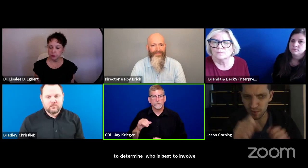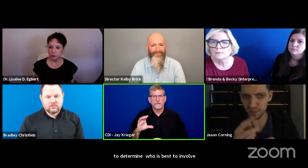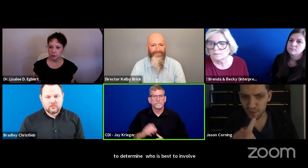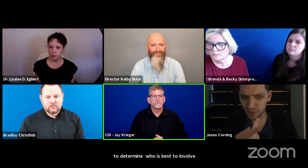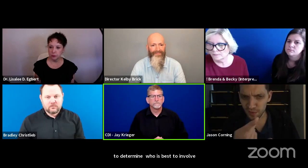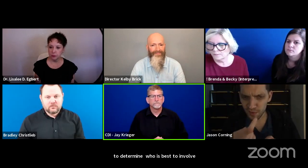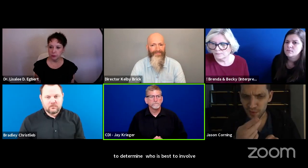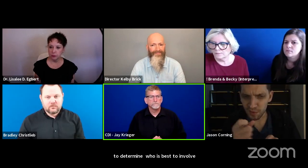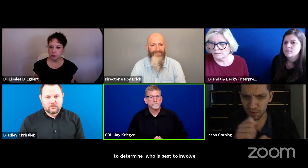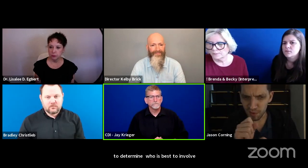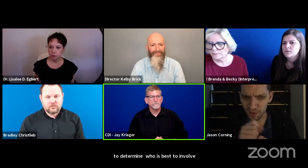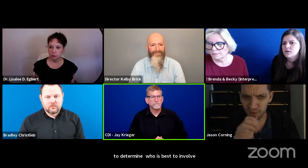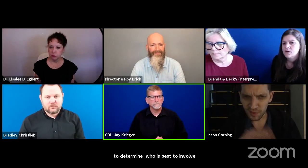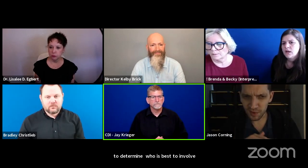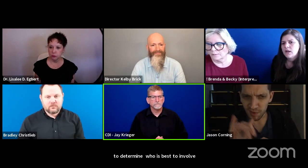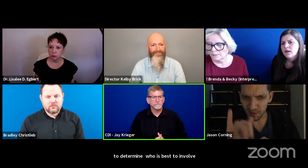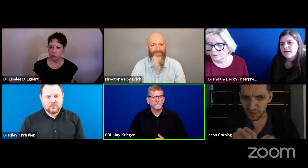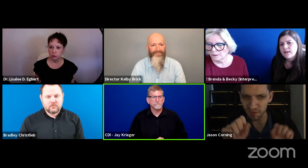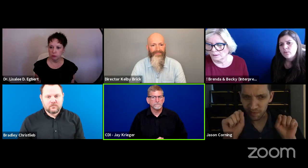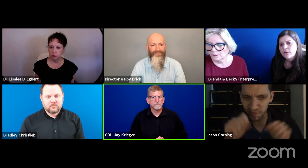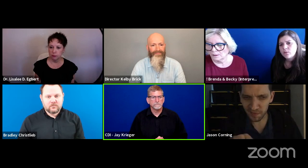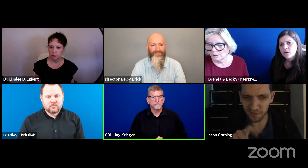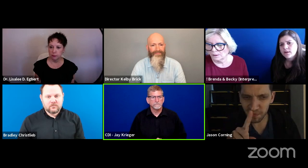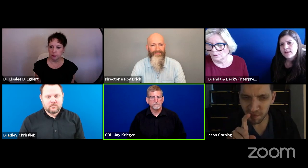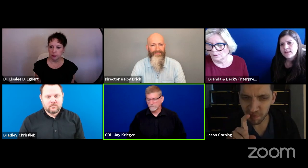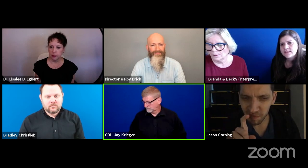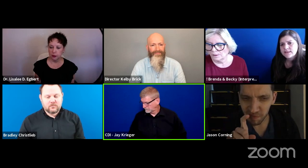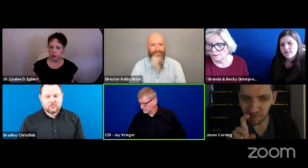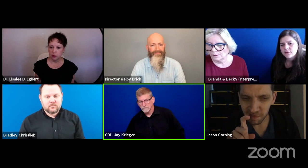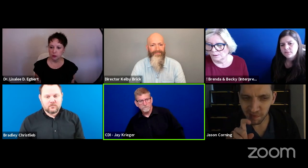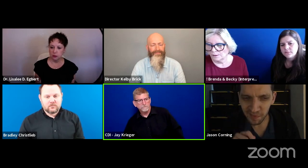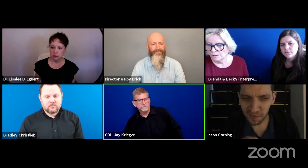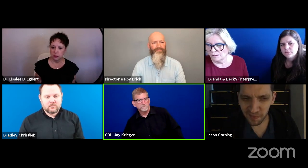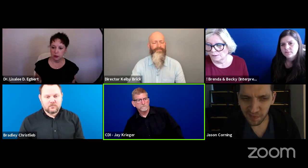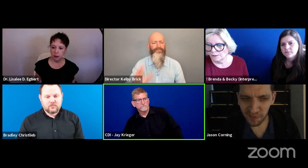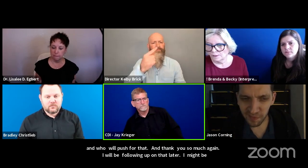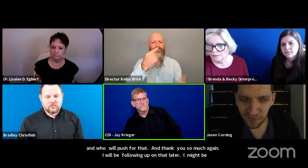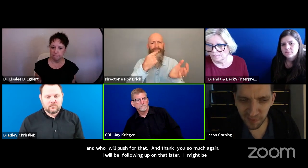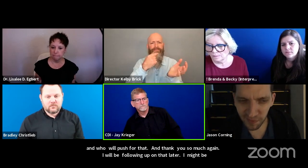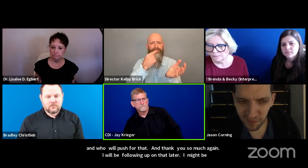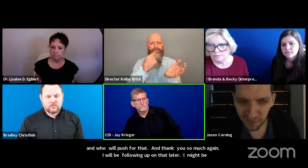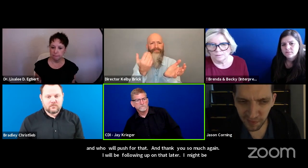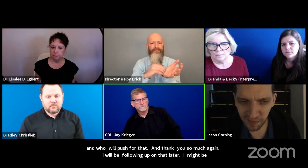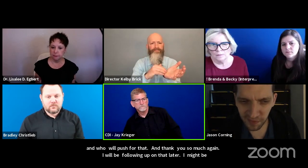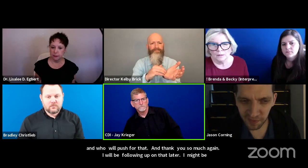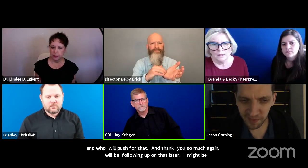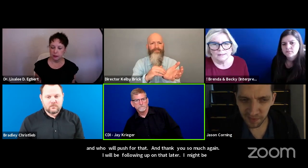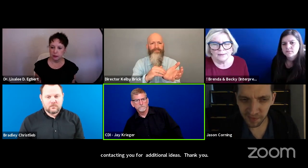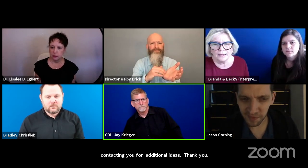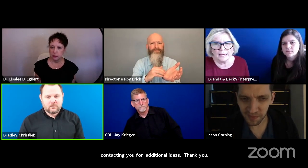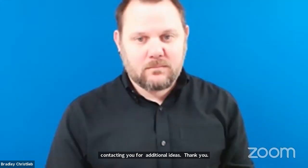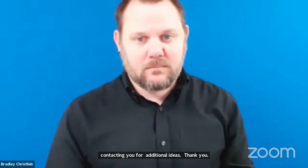Can we work on that together? Say that again.